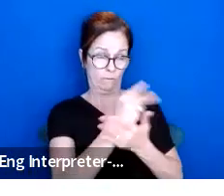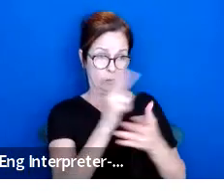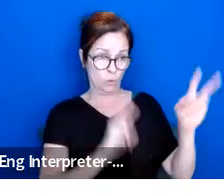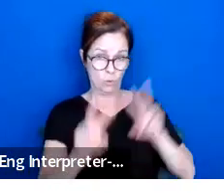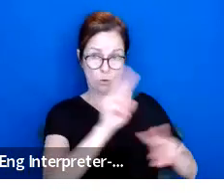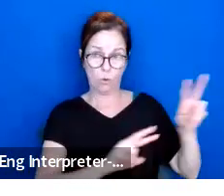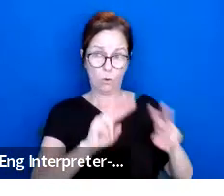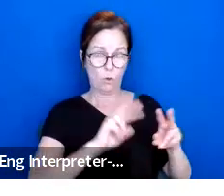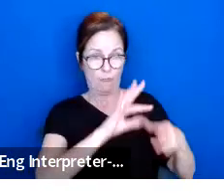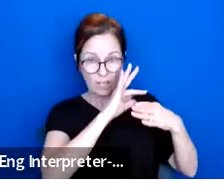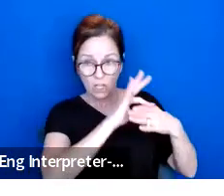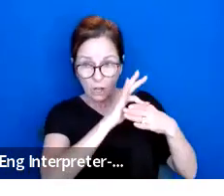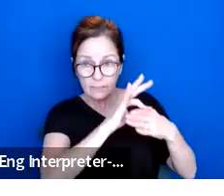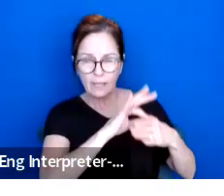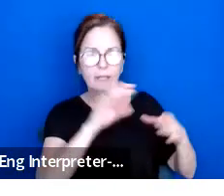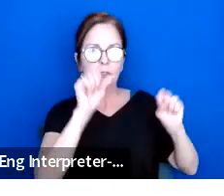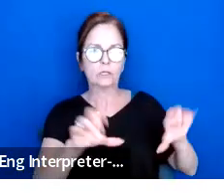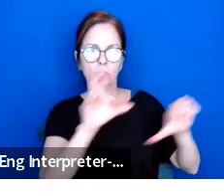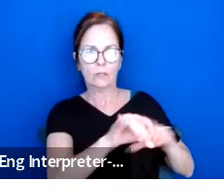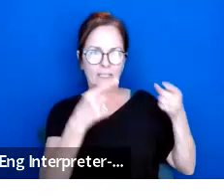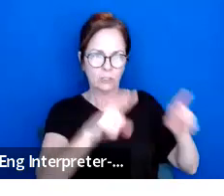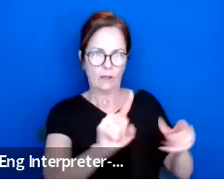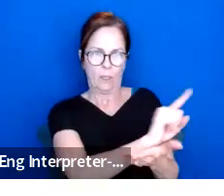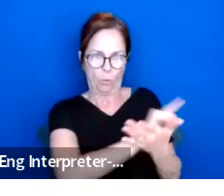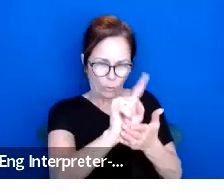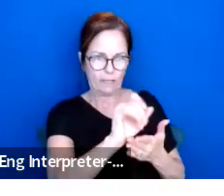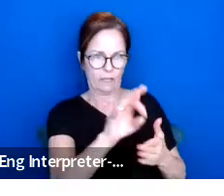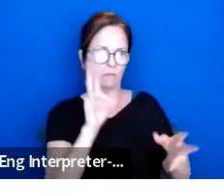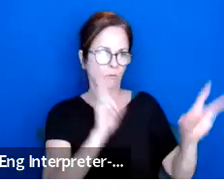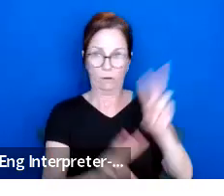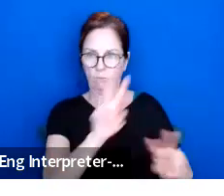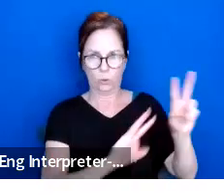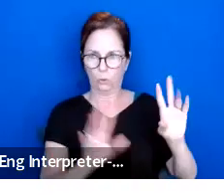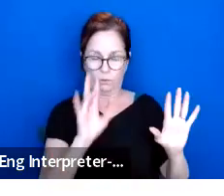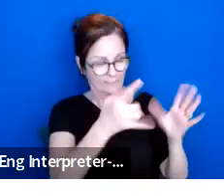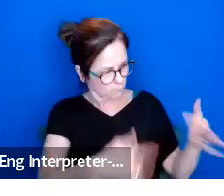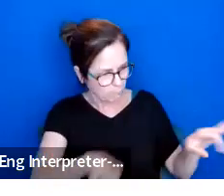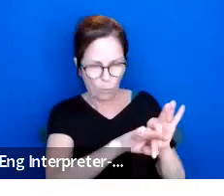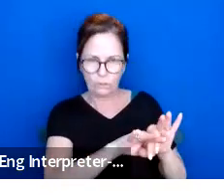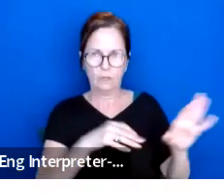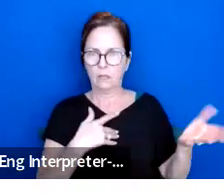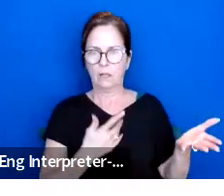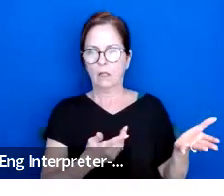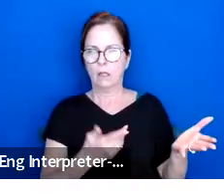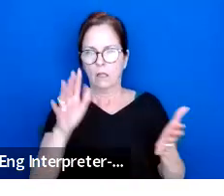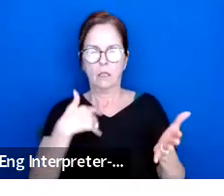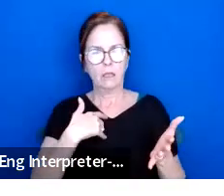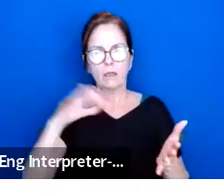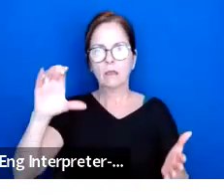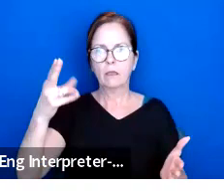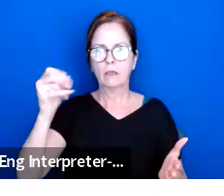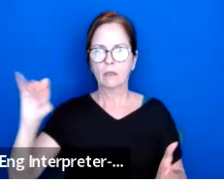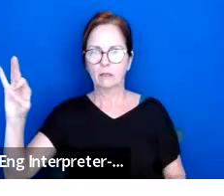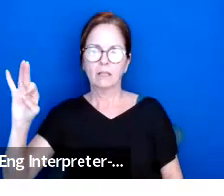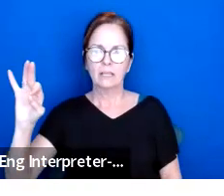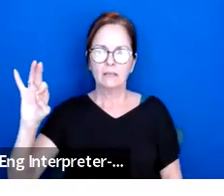And so that is incredibly important. They should not be evaluating what of our forward chief negotiator Casey Boylan called.